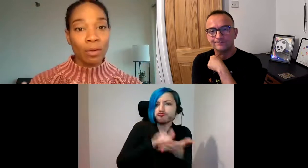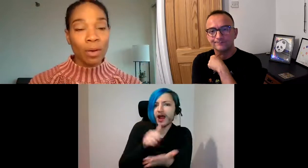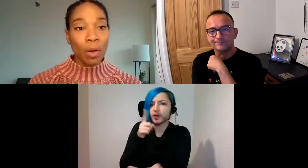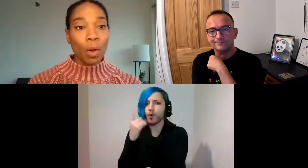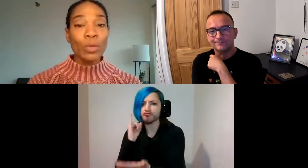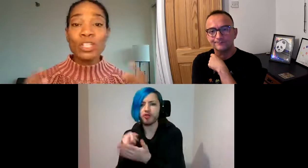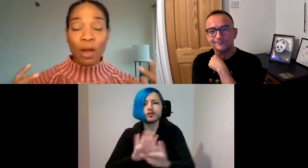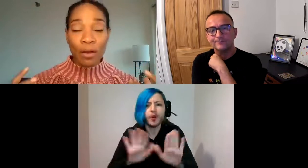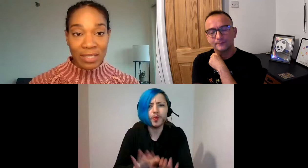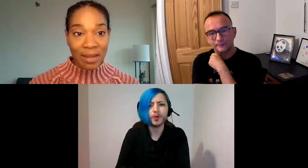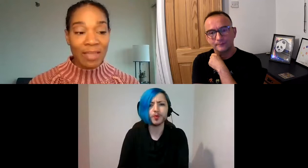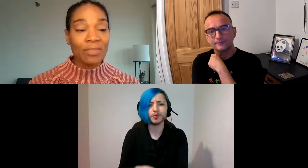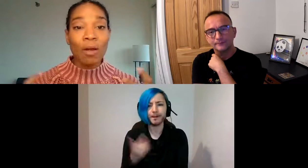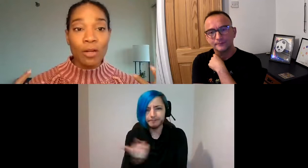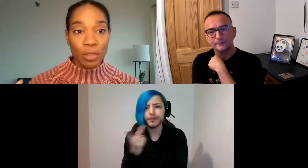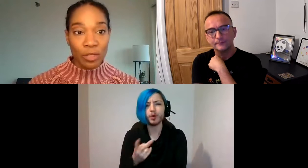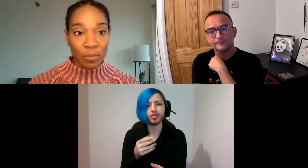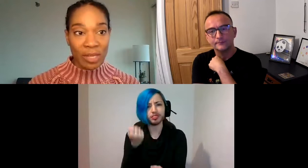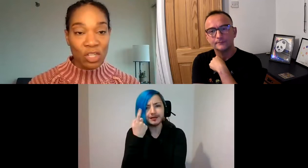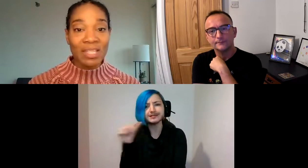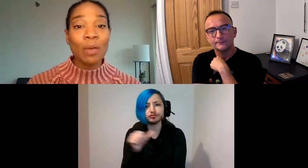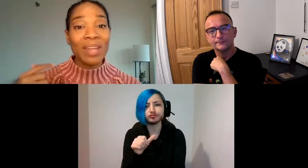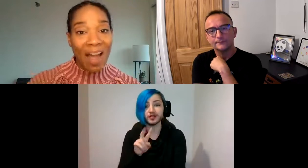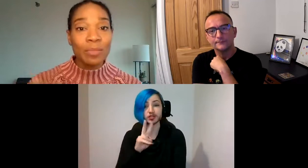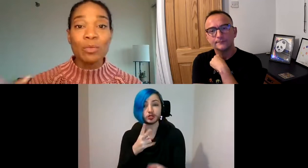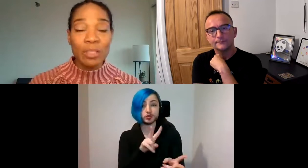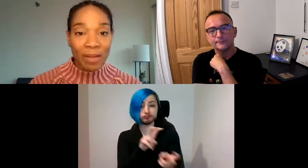feel like this_is the same analogy with ASL or BSL